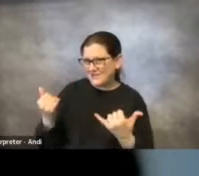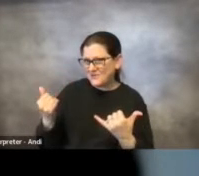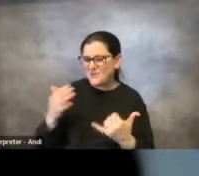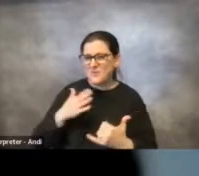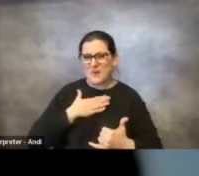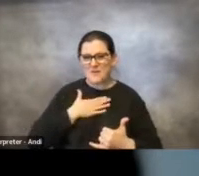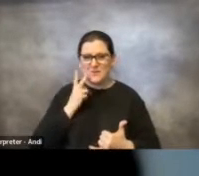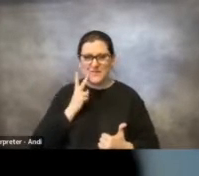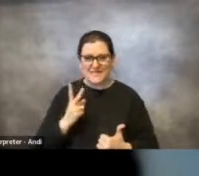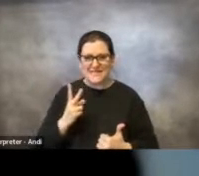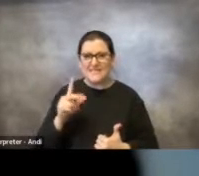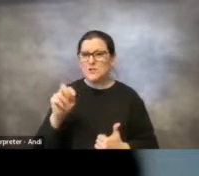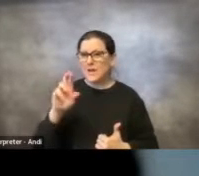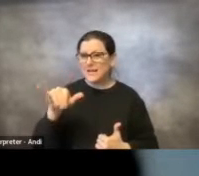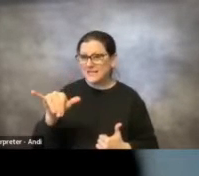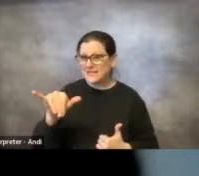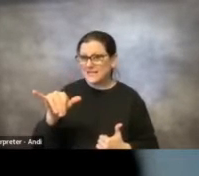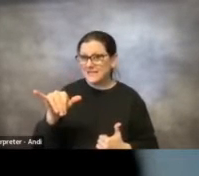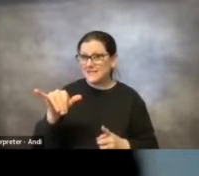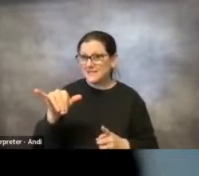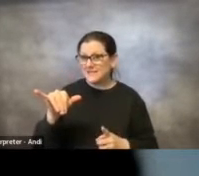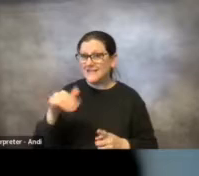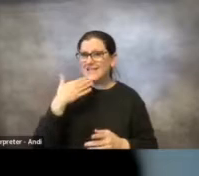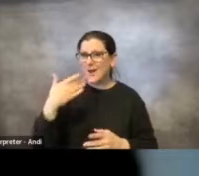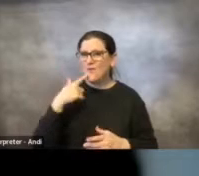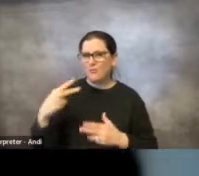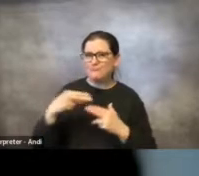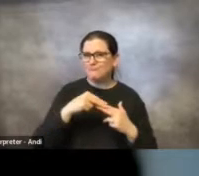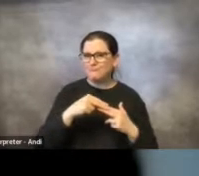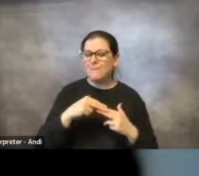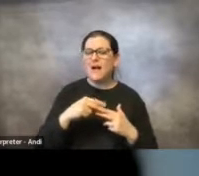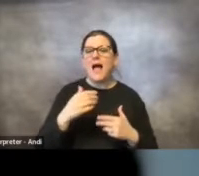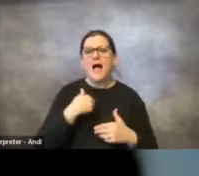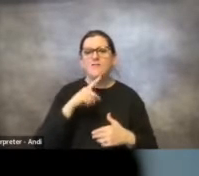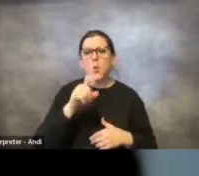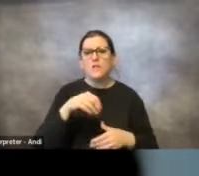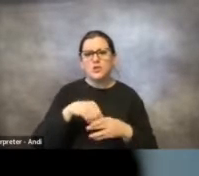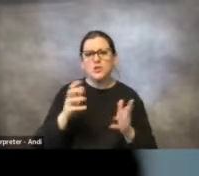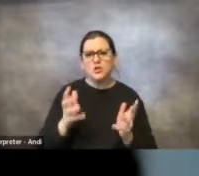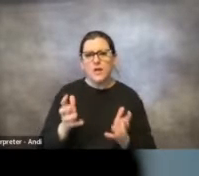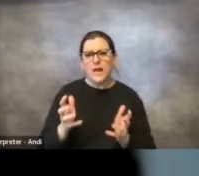And Traci, thank you for jumping in. We did have a question in the chat that said that they